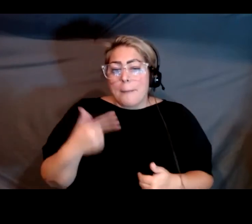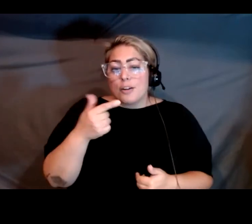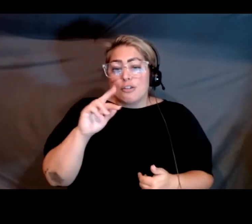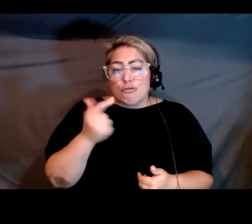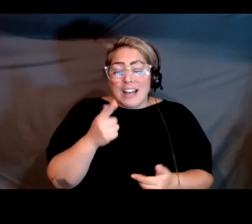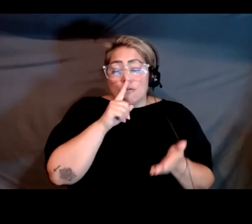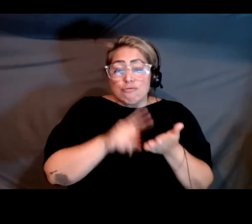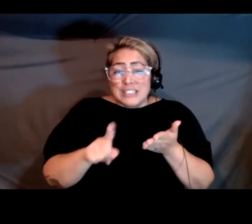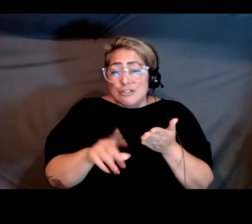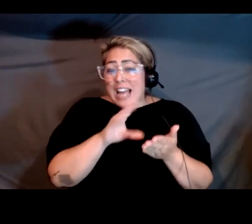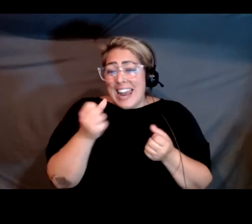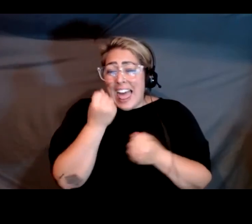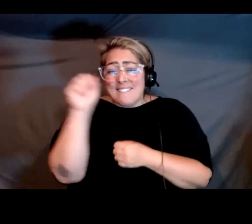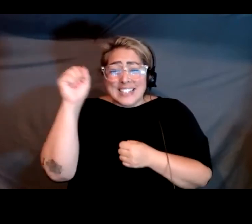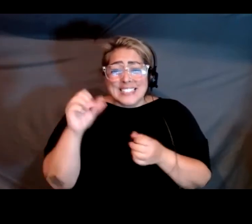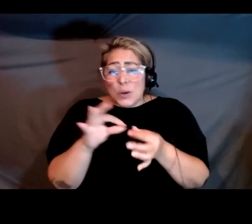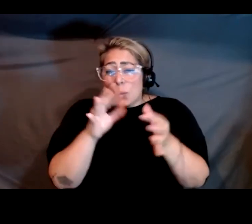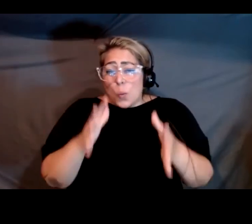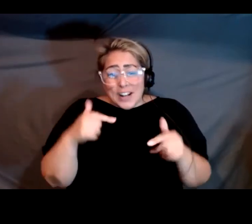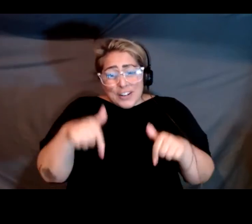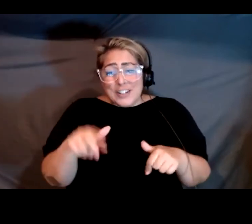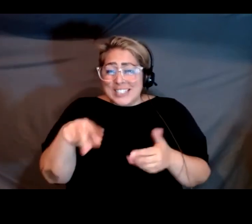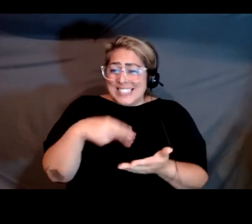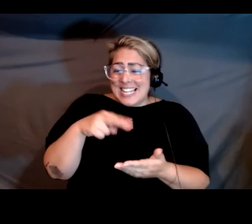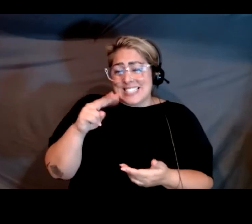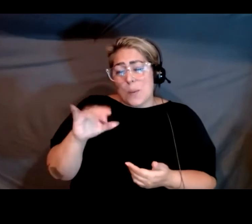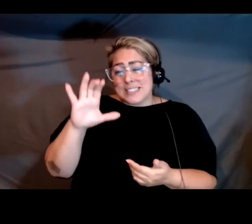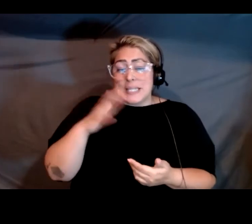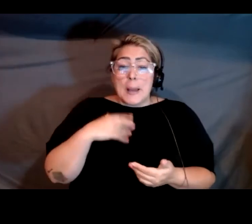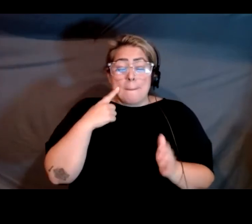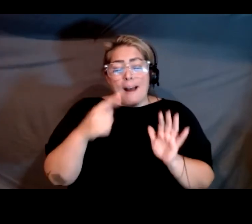are he/him